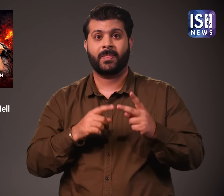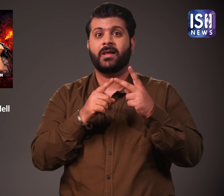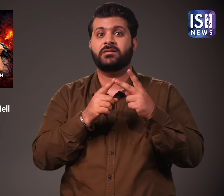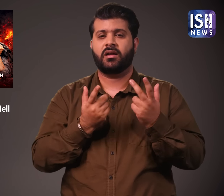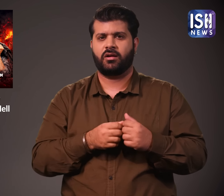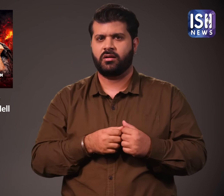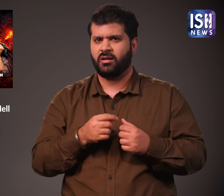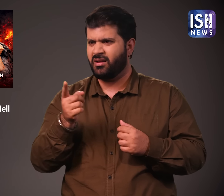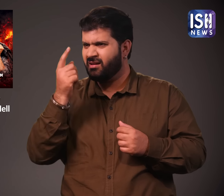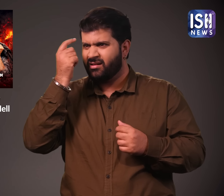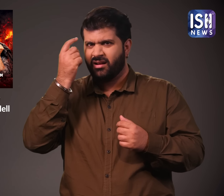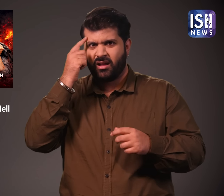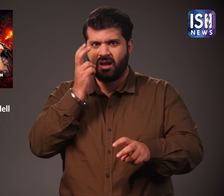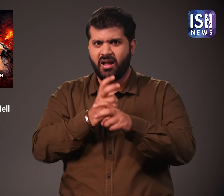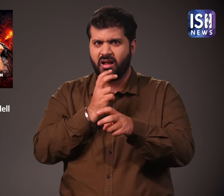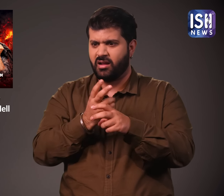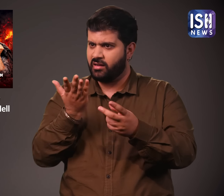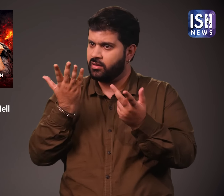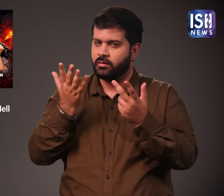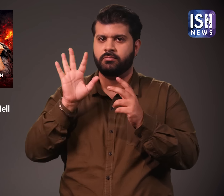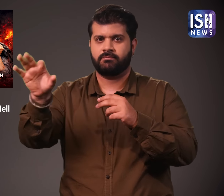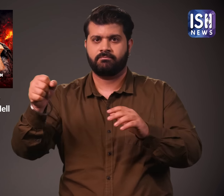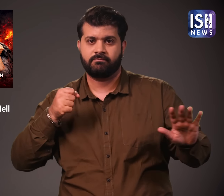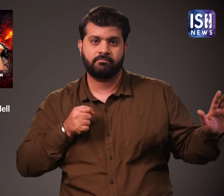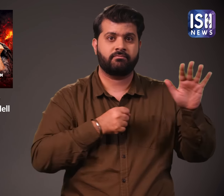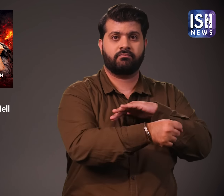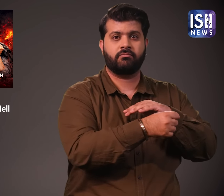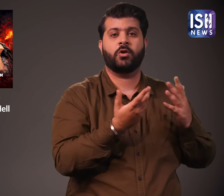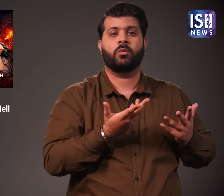If they believe the rules have been violated, they can take the women to